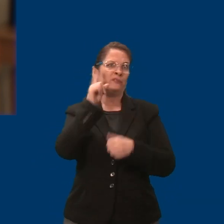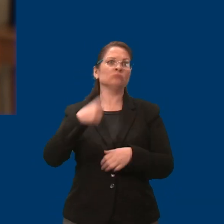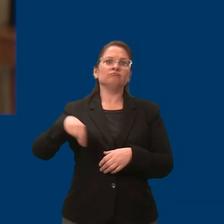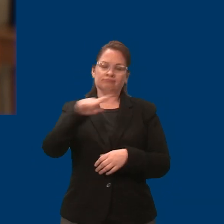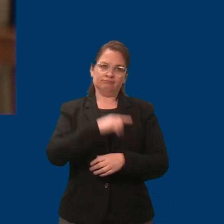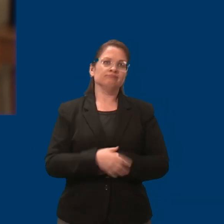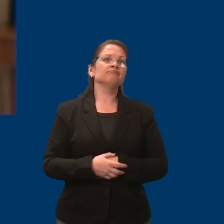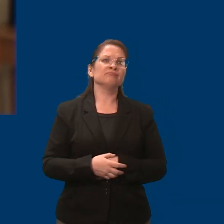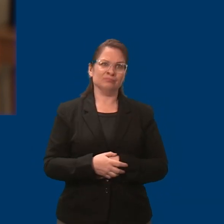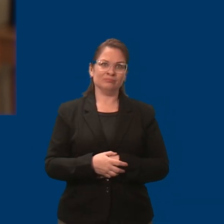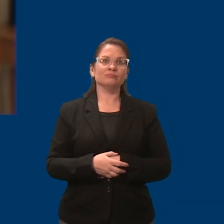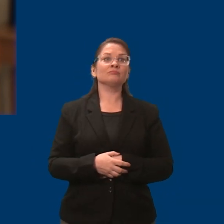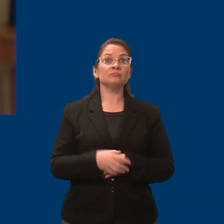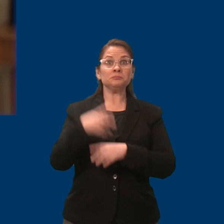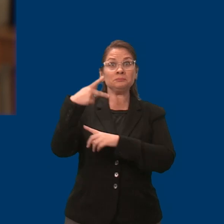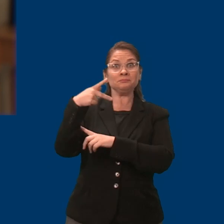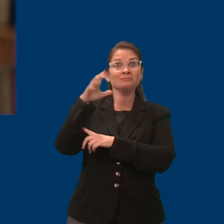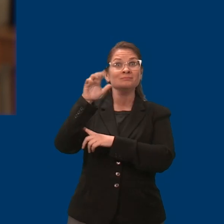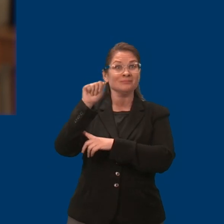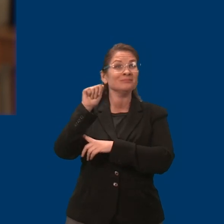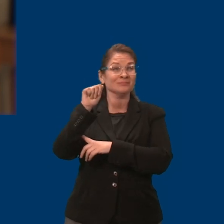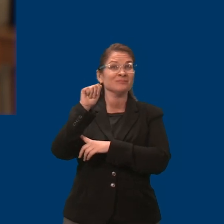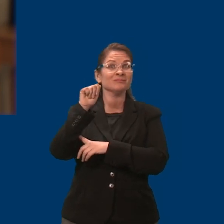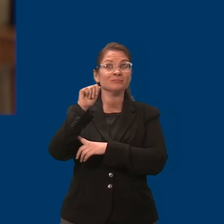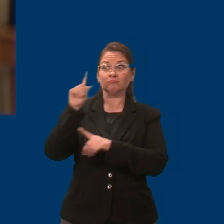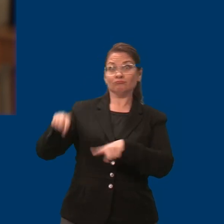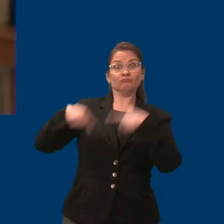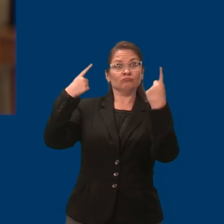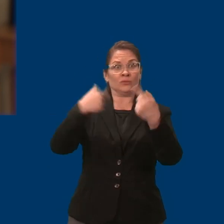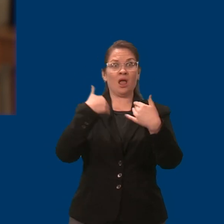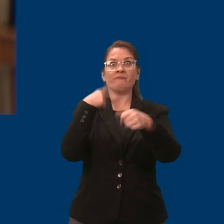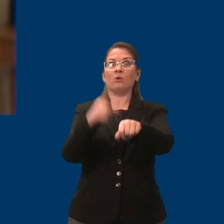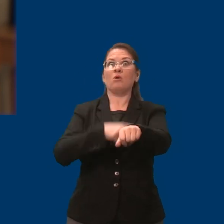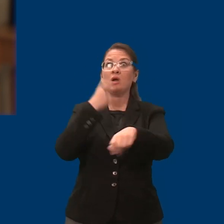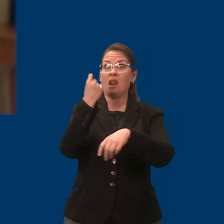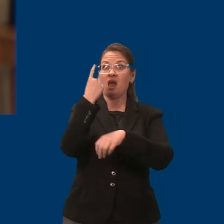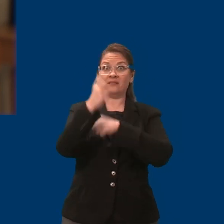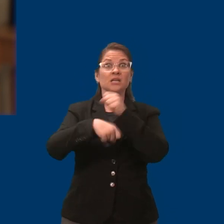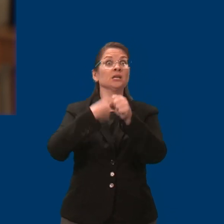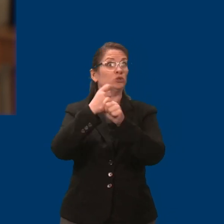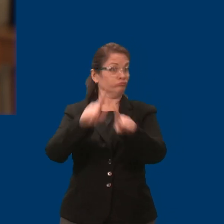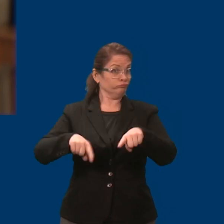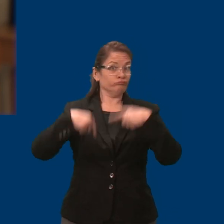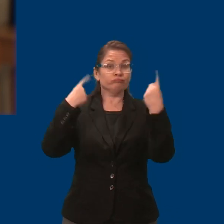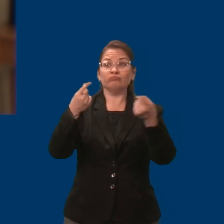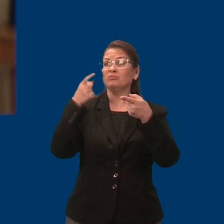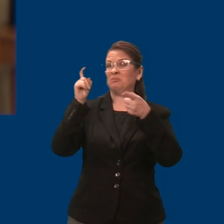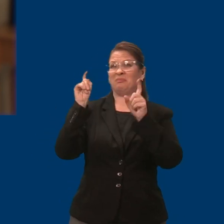was because she had two young children at home. Her husband worked from home three days a week